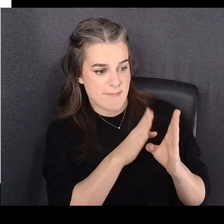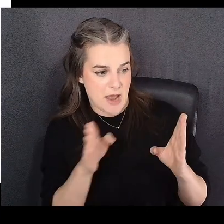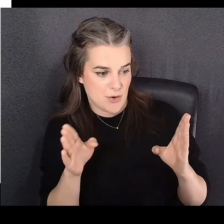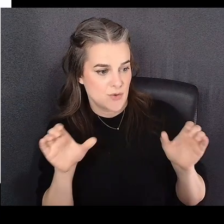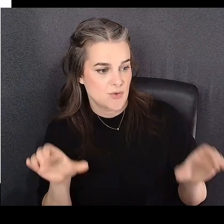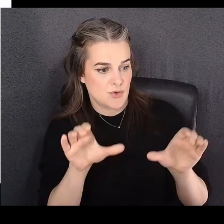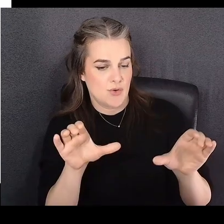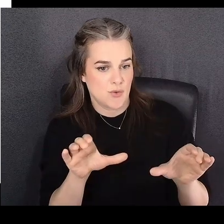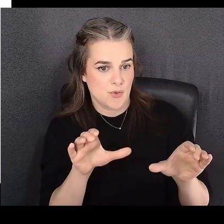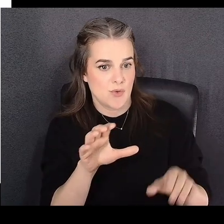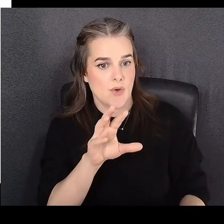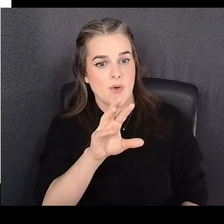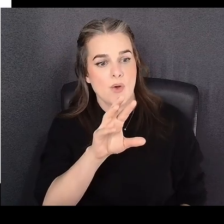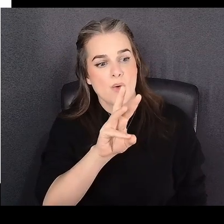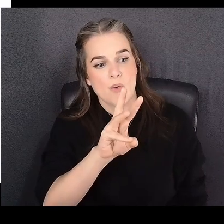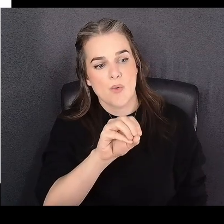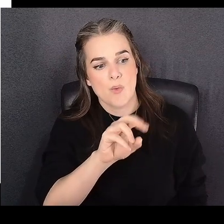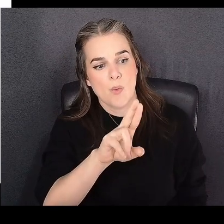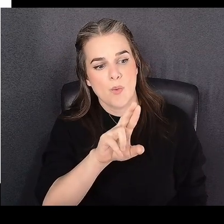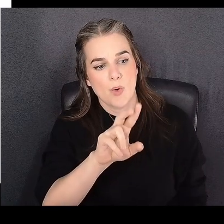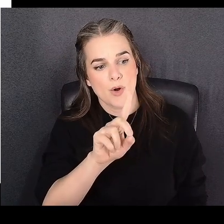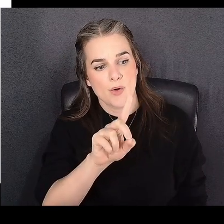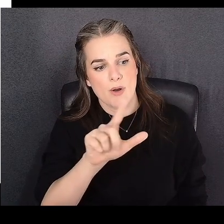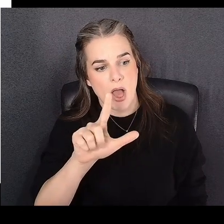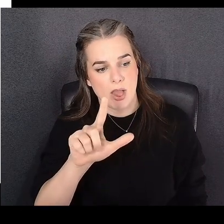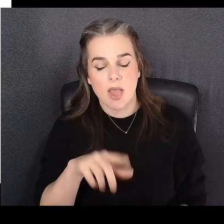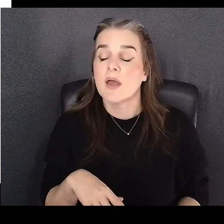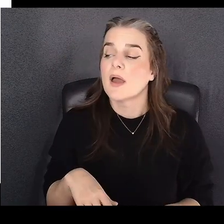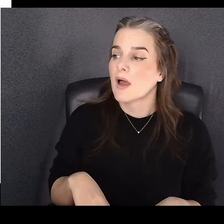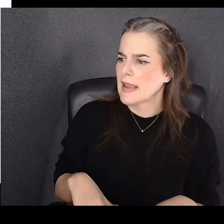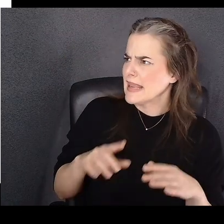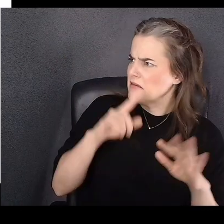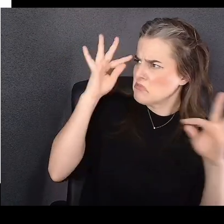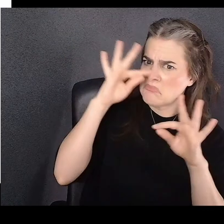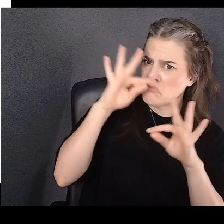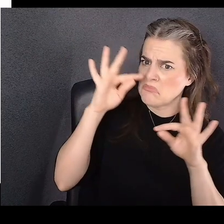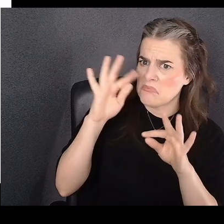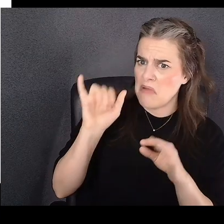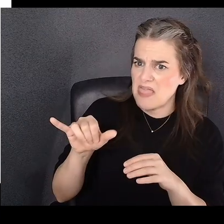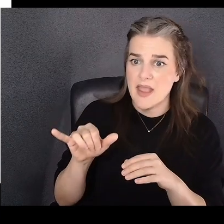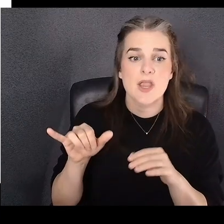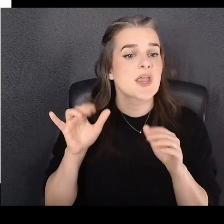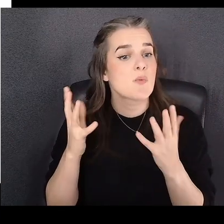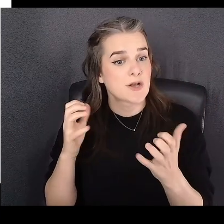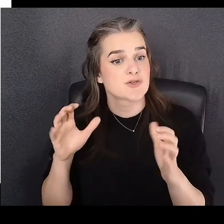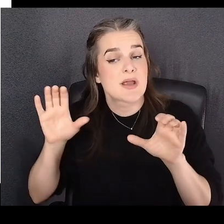had no idea about Wordle. And he wanted to do something that he could engage with his family. So they can help a little bit.